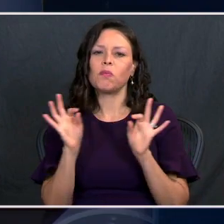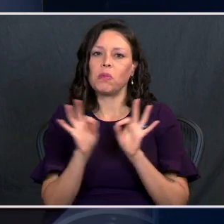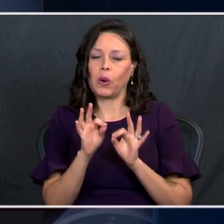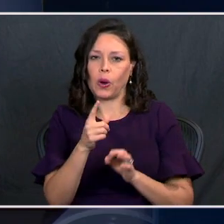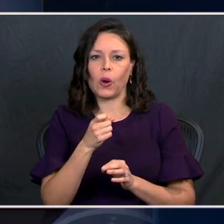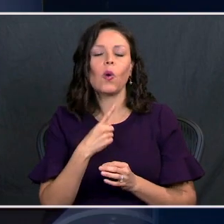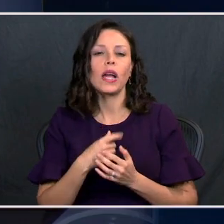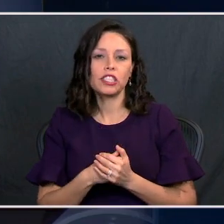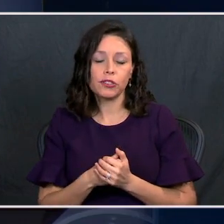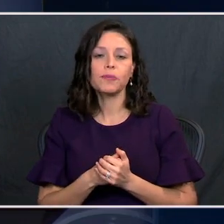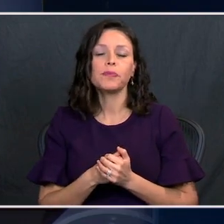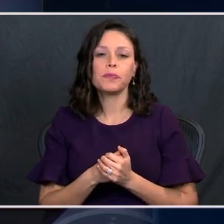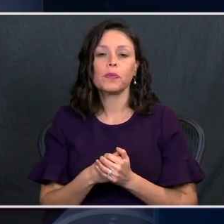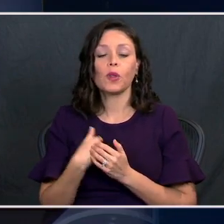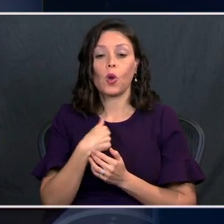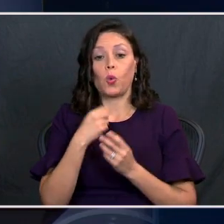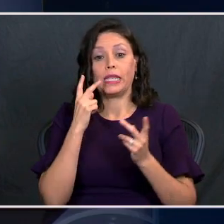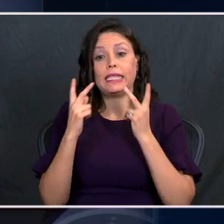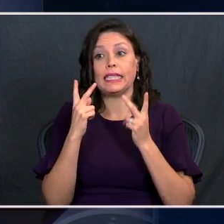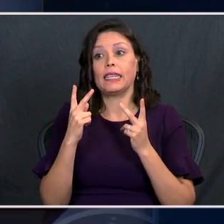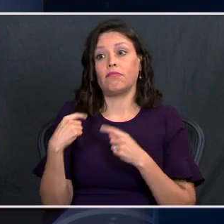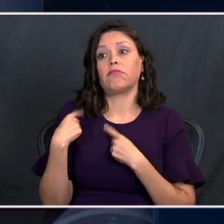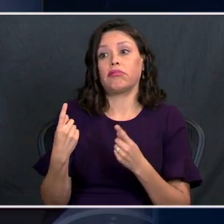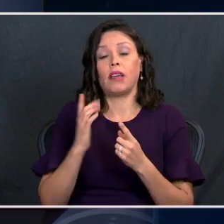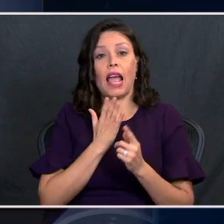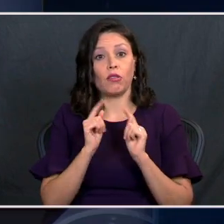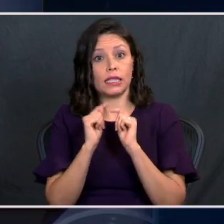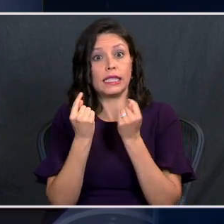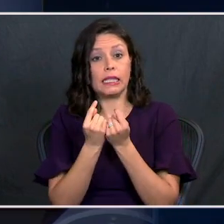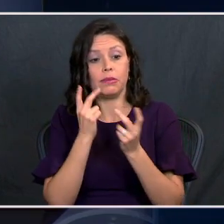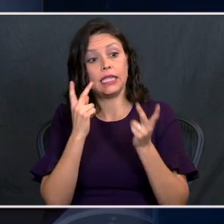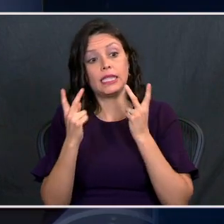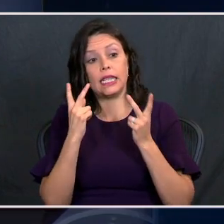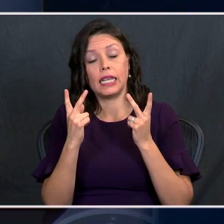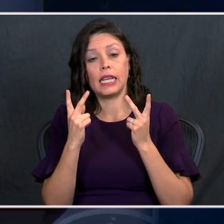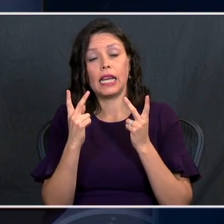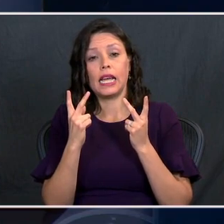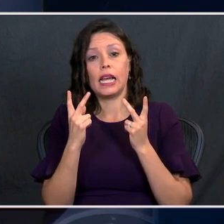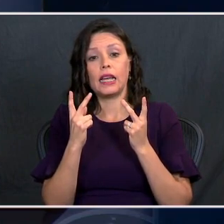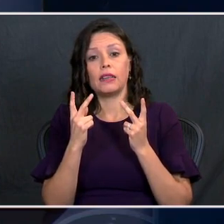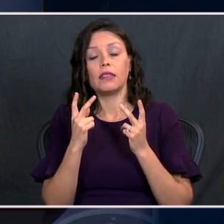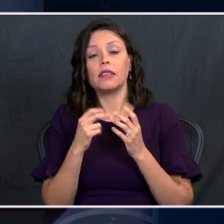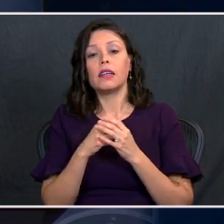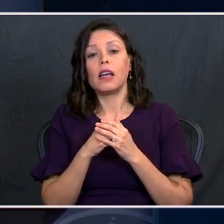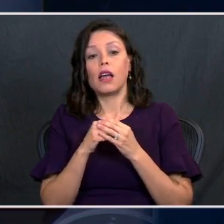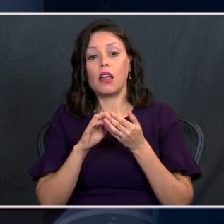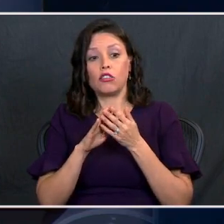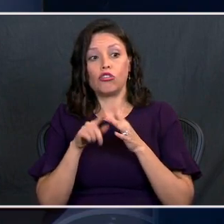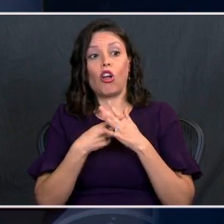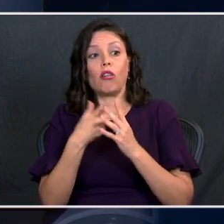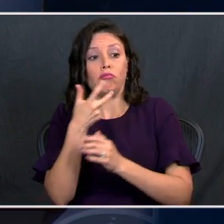because what we've discovered and what our team has discovered is that the farther you get into vaccinating Americans,